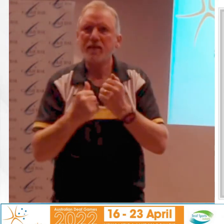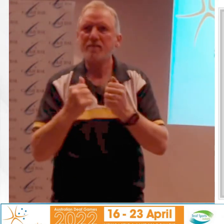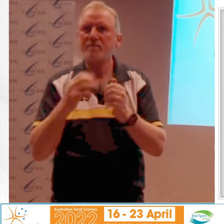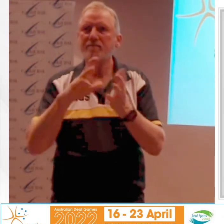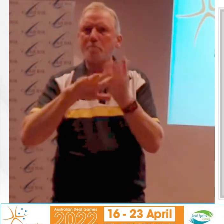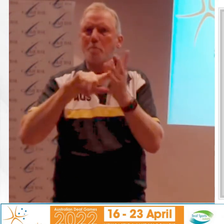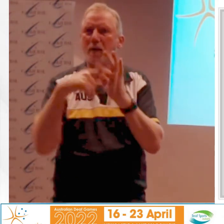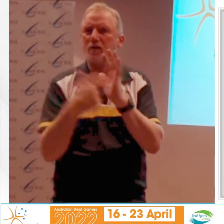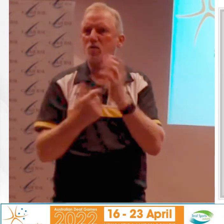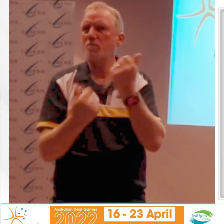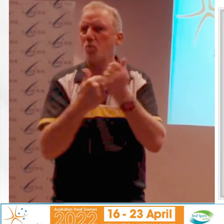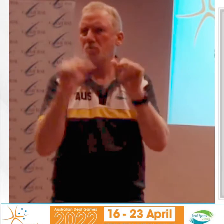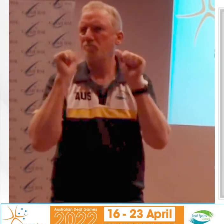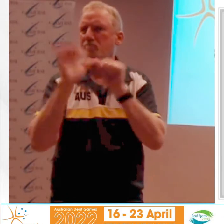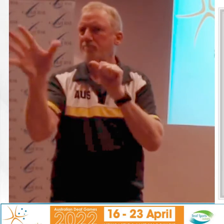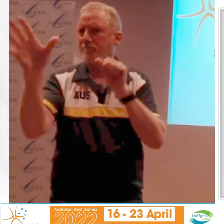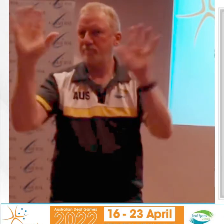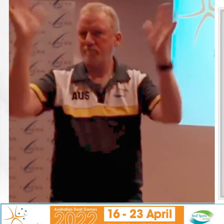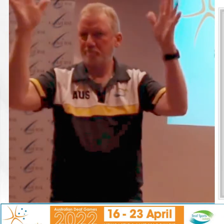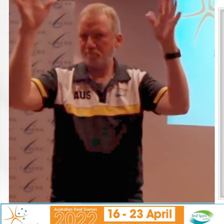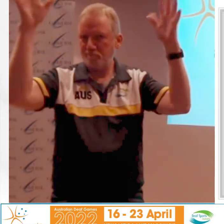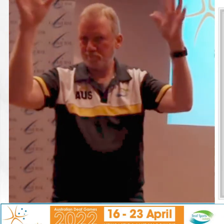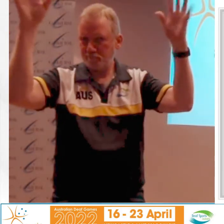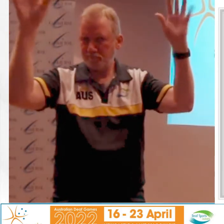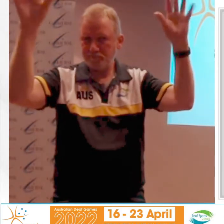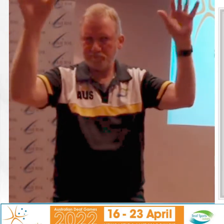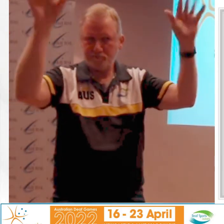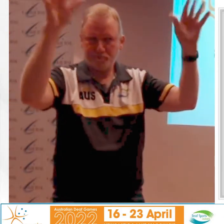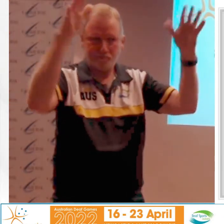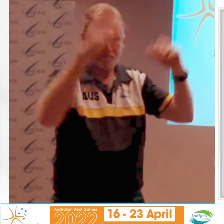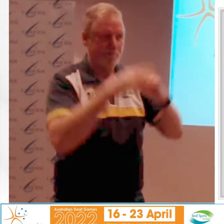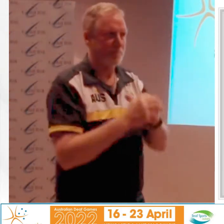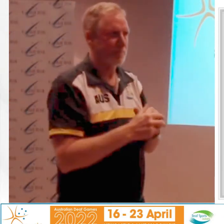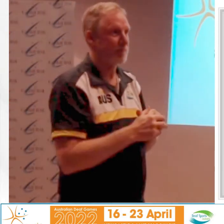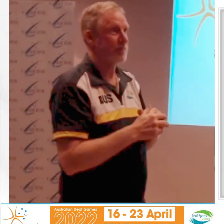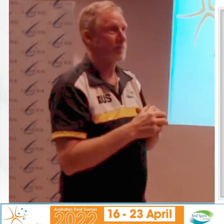and to have both organisations on board which is really exciting so we thank them